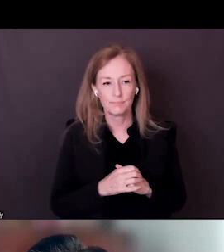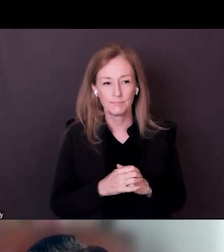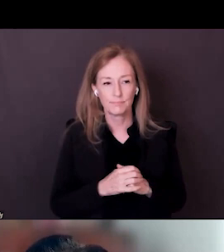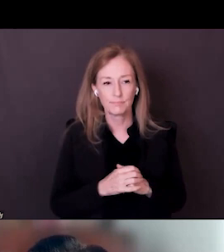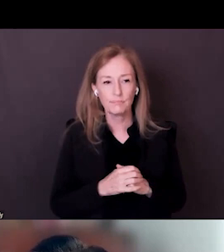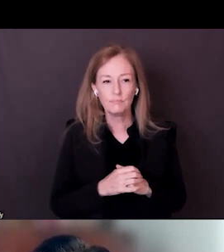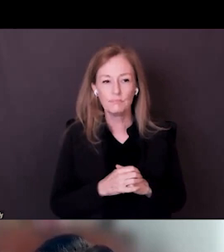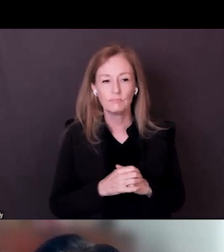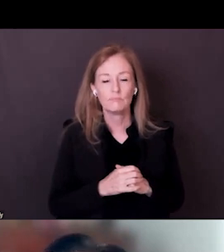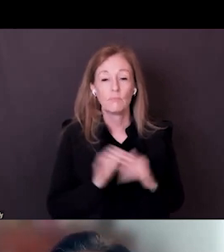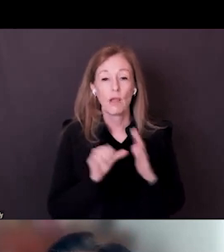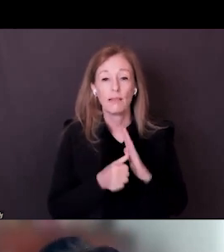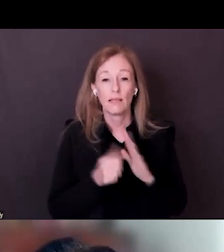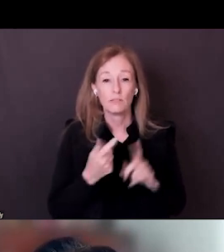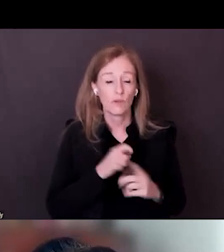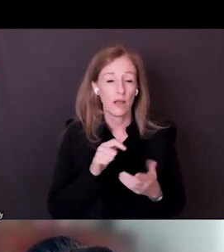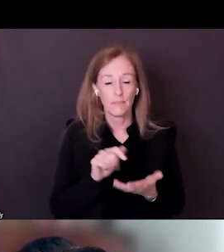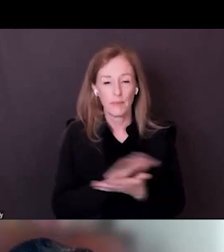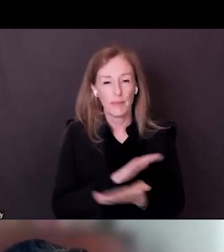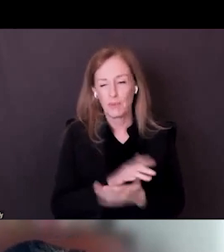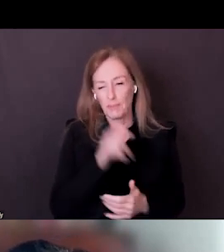HIGHLIGHTS FROM THE PAPER. I AM NOT GOING TO READ THESE, BUT